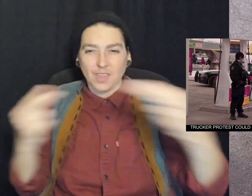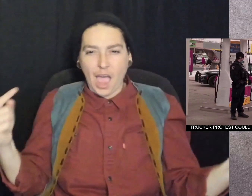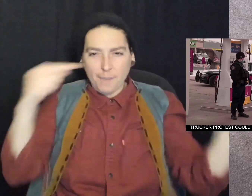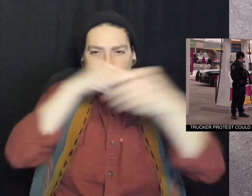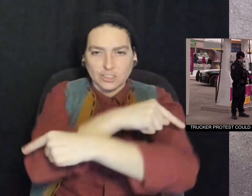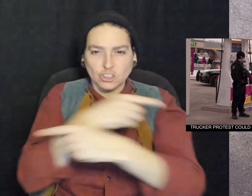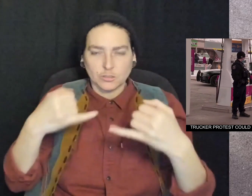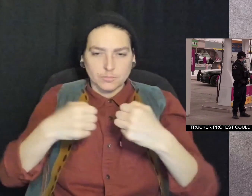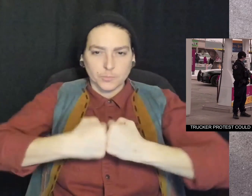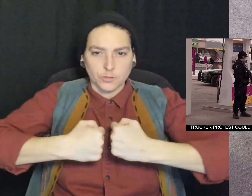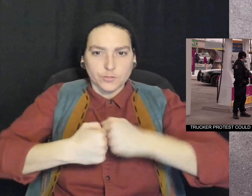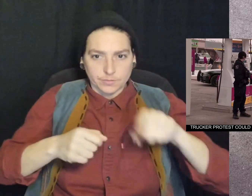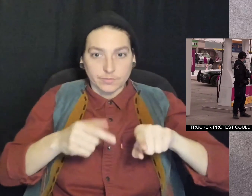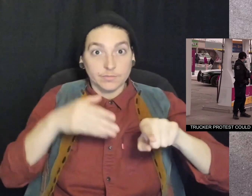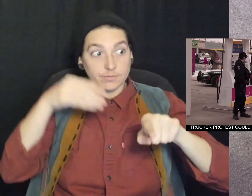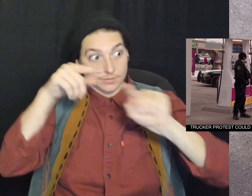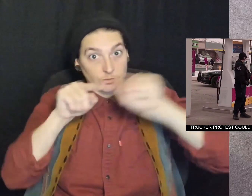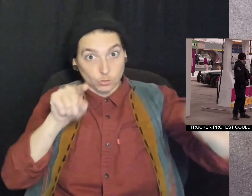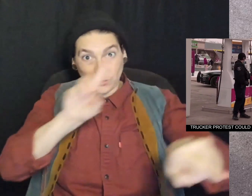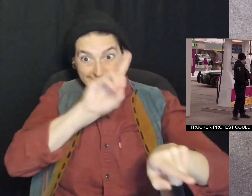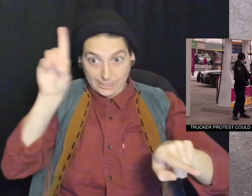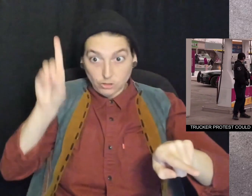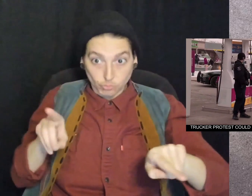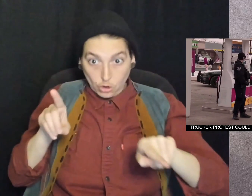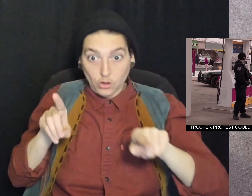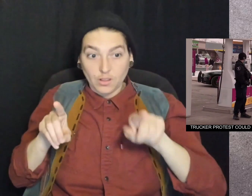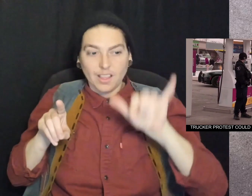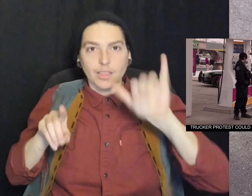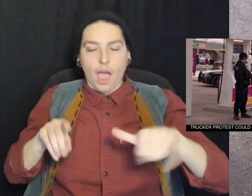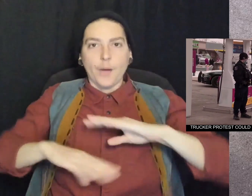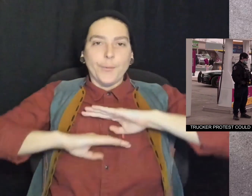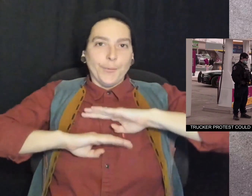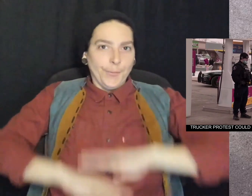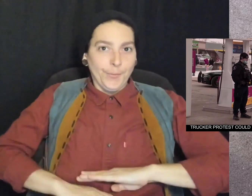a police crackdown in Windsor Canada cleared the Ambassador Bridge in Detroit